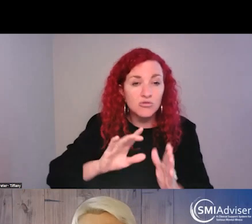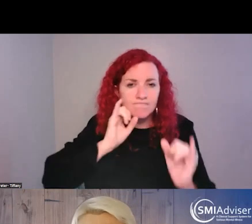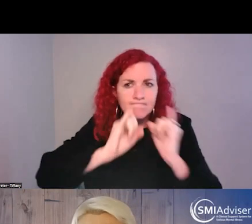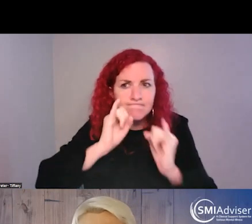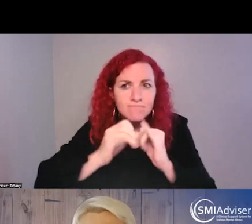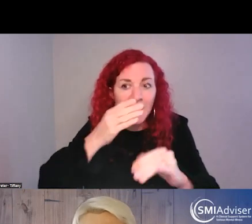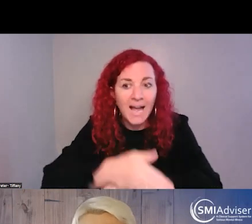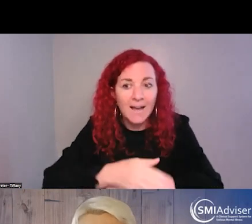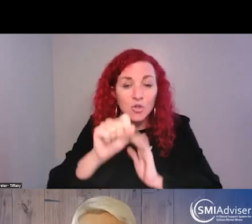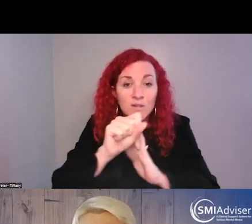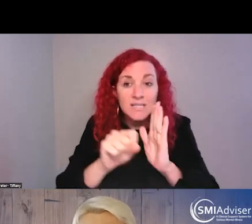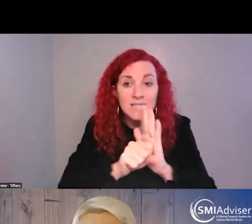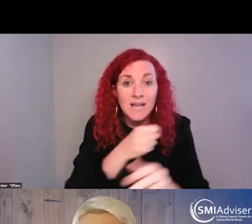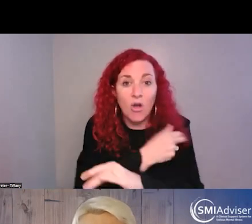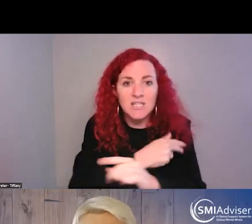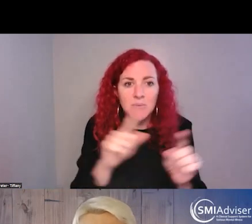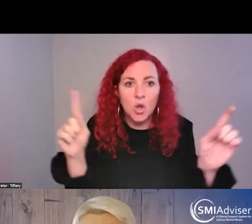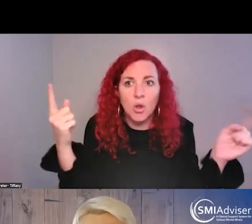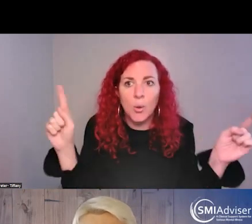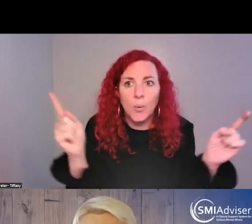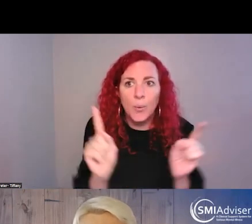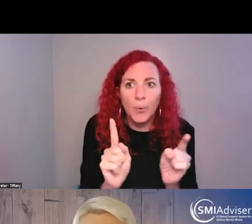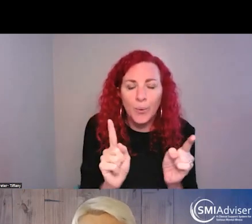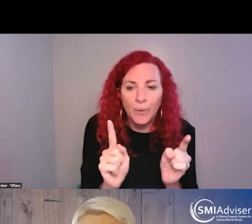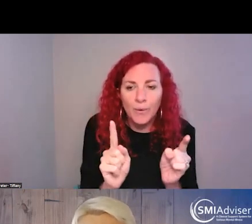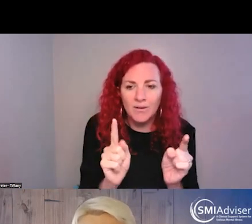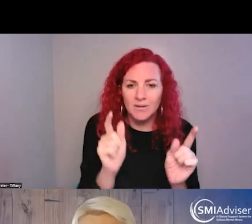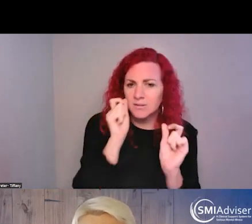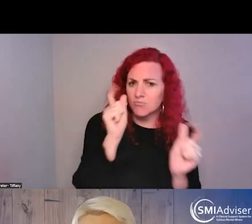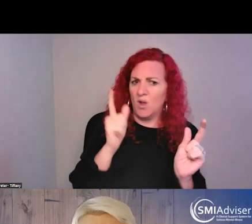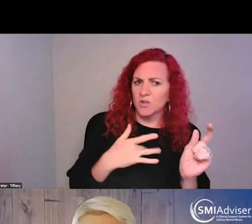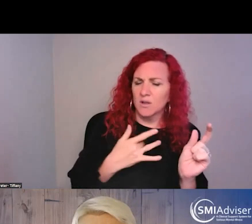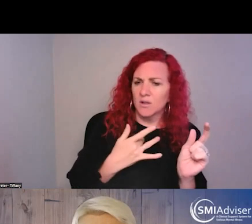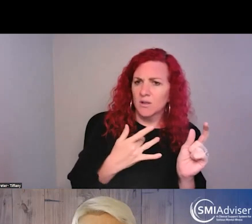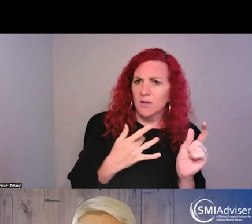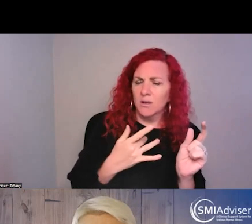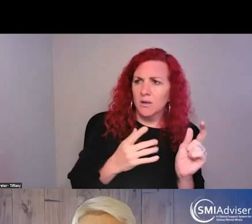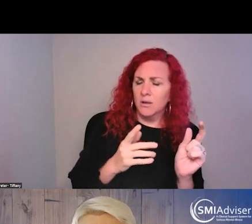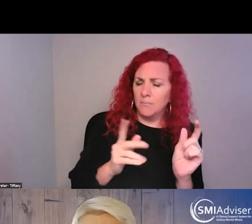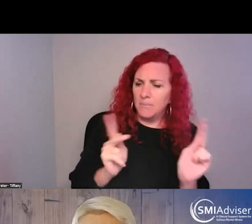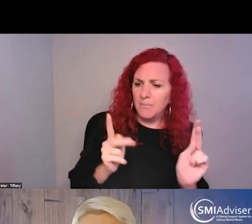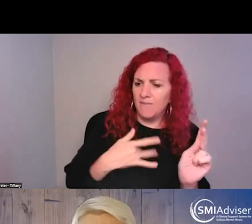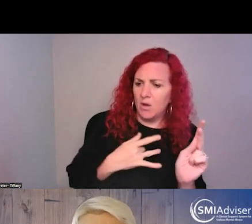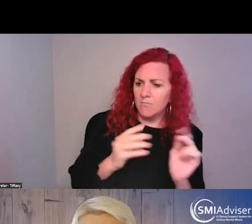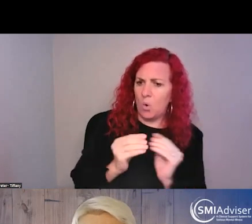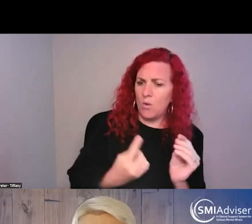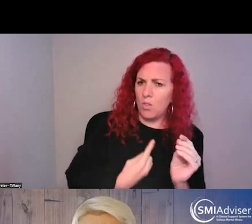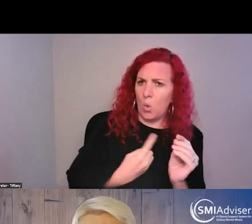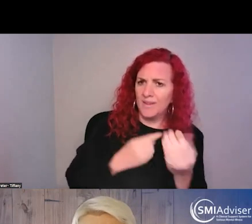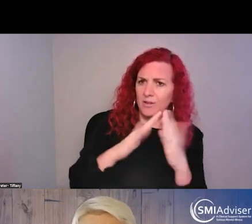HOSPITAL DOWNSIZE. THEY WERE SURPRISED THAT PEOPLE FELT LONELIER IN THE COMMUNITY THAN THE HOSPITAL.